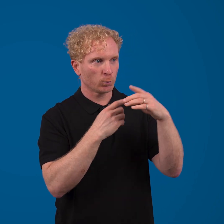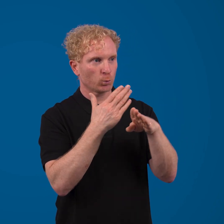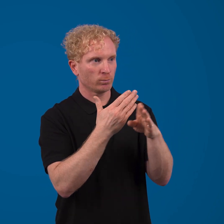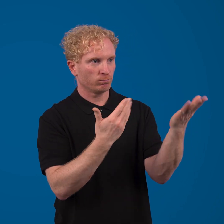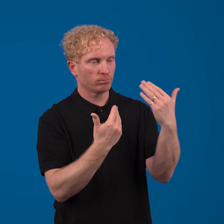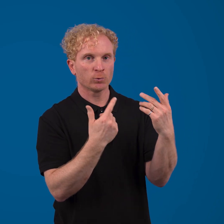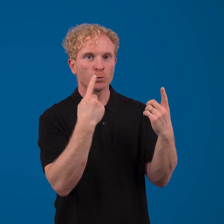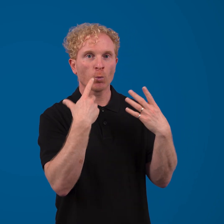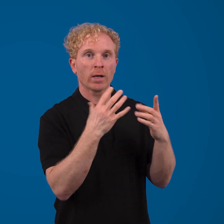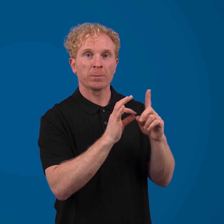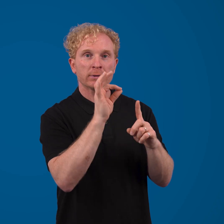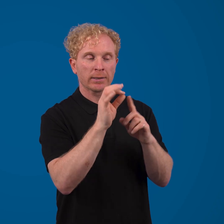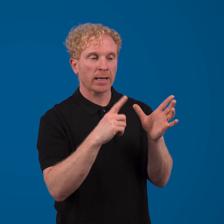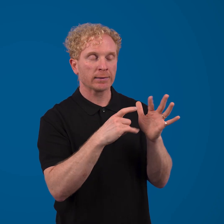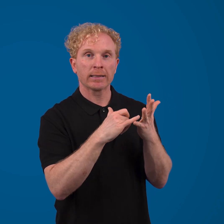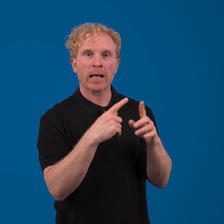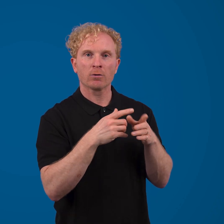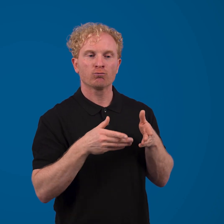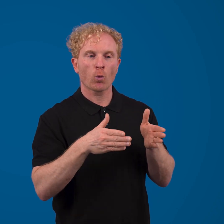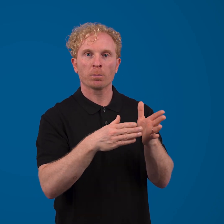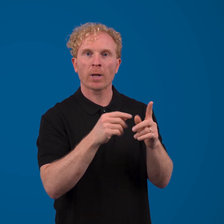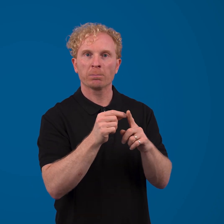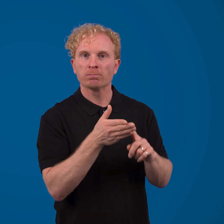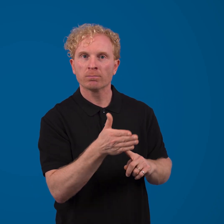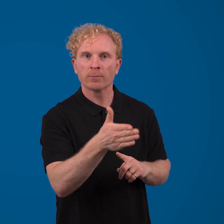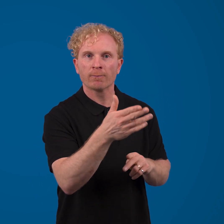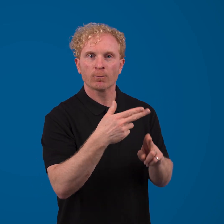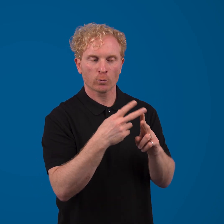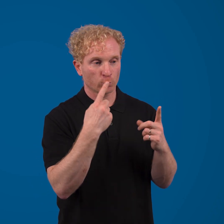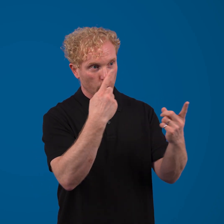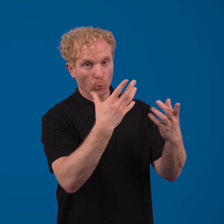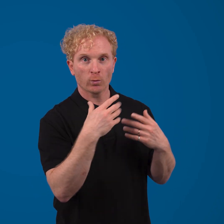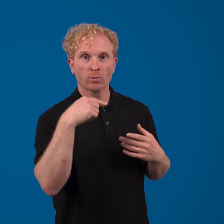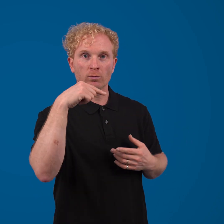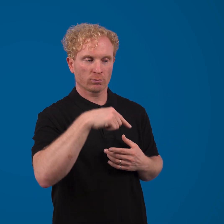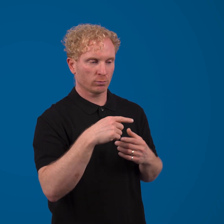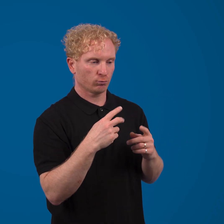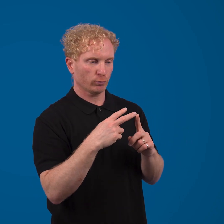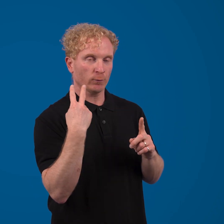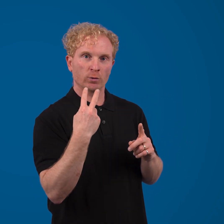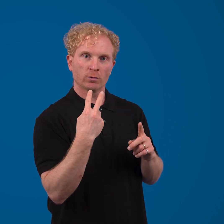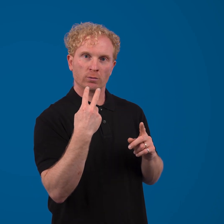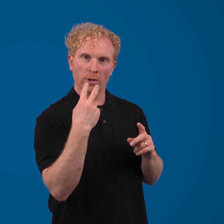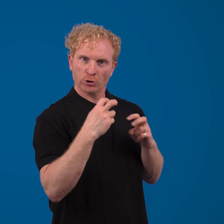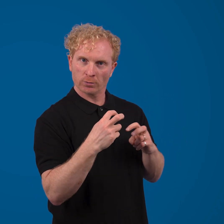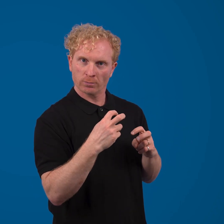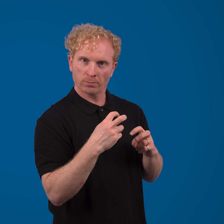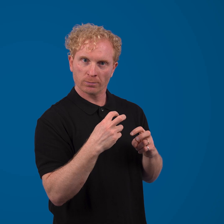will work to update ADS and the Roadmap to reflect the Review’s actions.